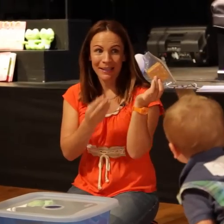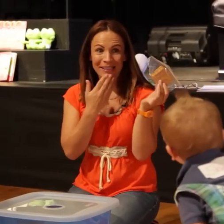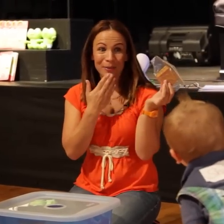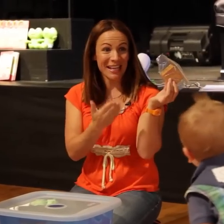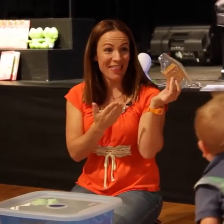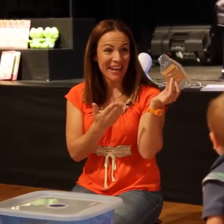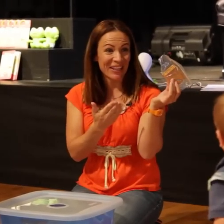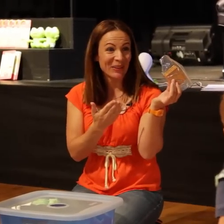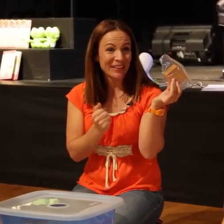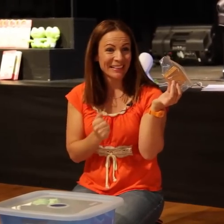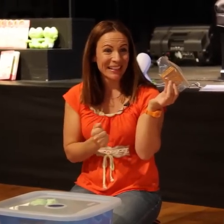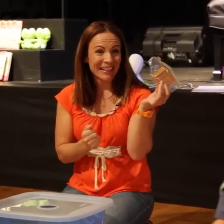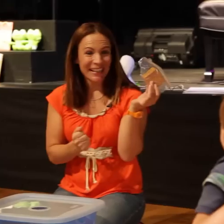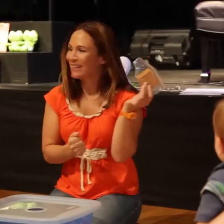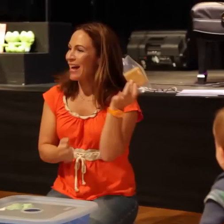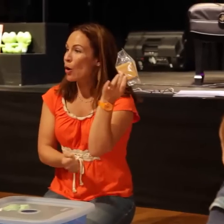Was that a THANK-YOU? Cracker.